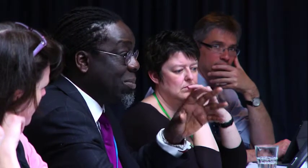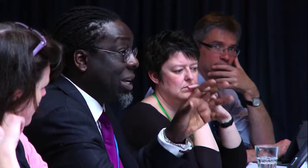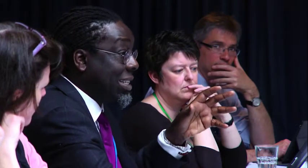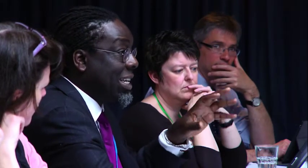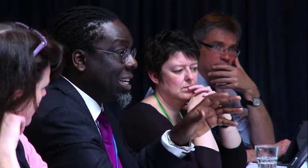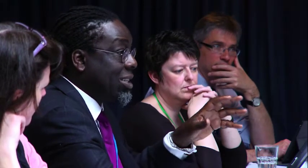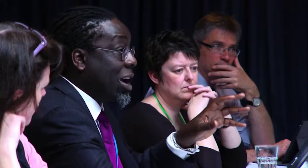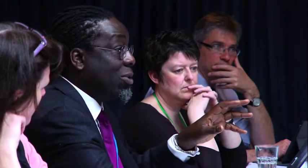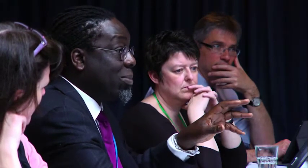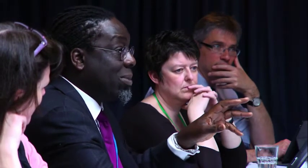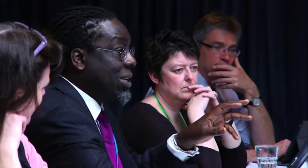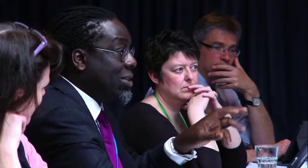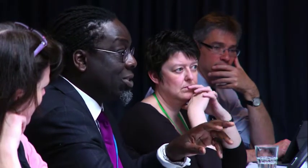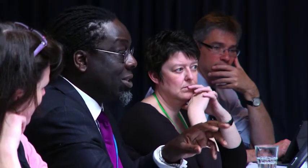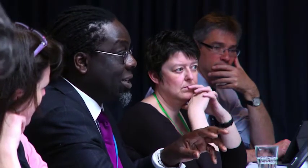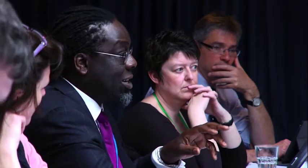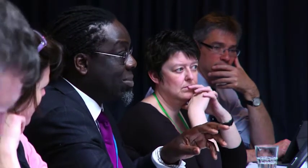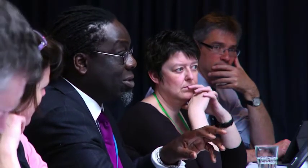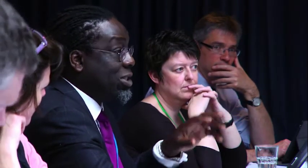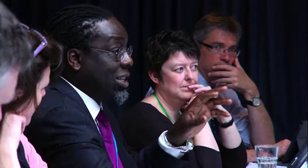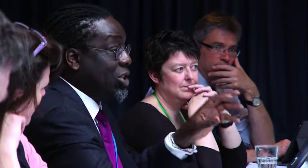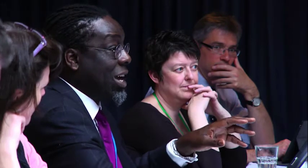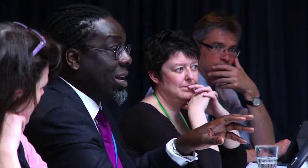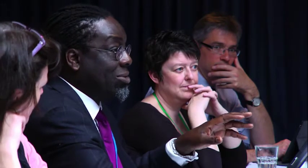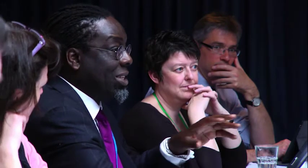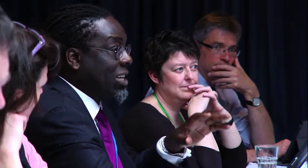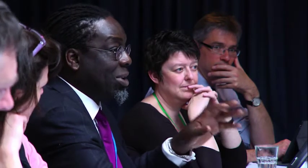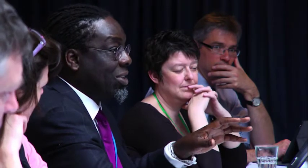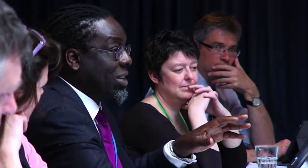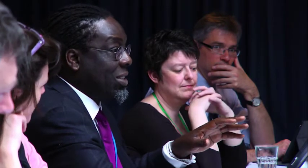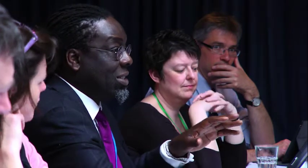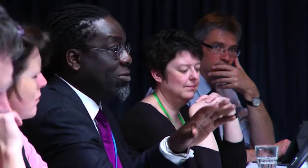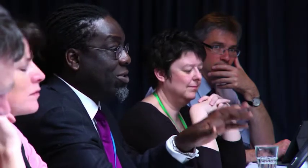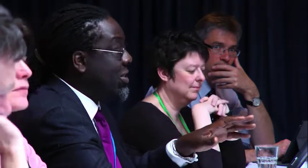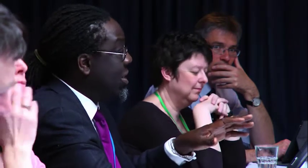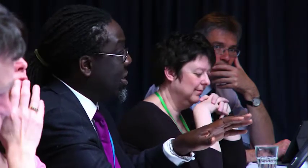a bit tightropey because there is not a Chair, there is not a Committee, it is different,